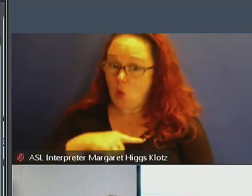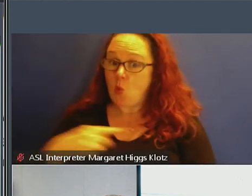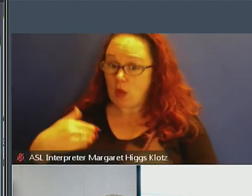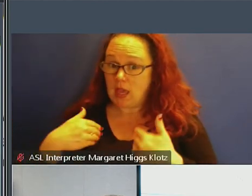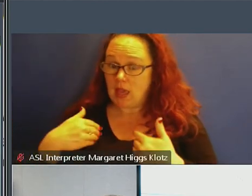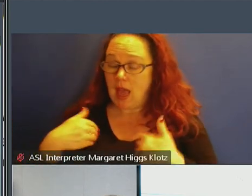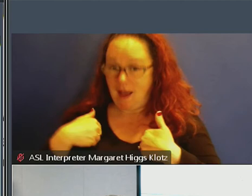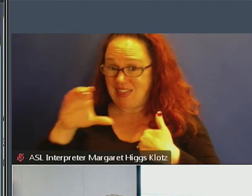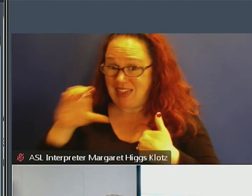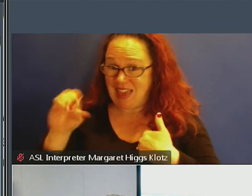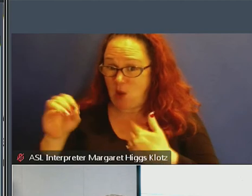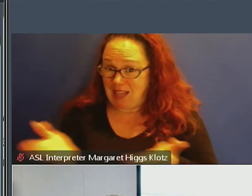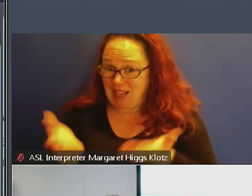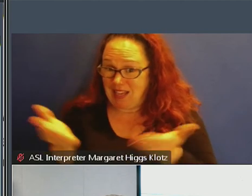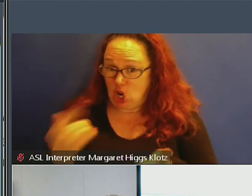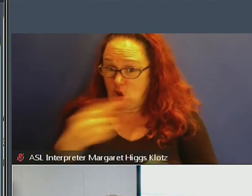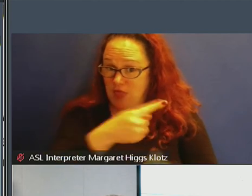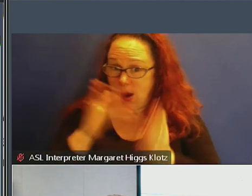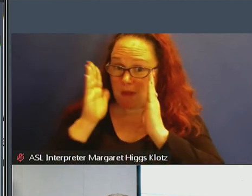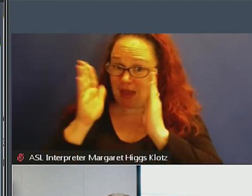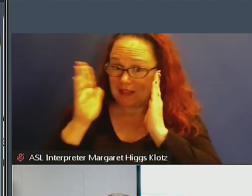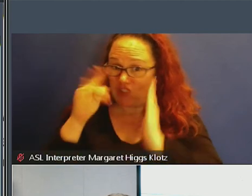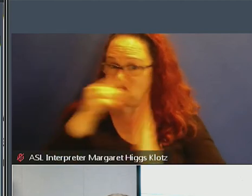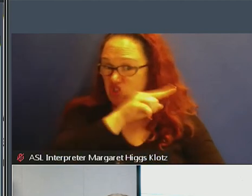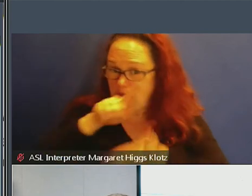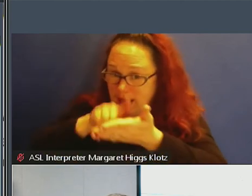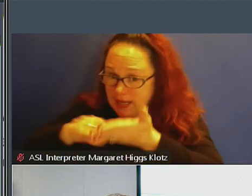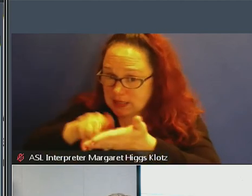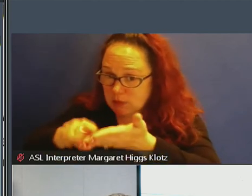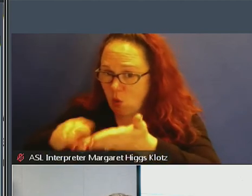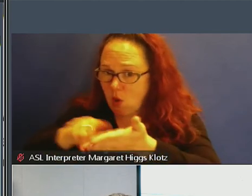and that is something they can explore in that area with the